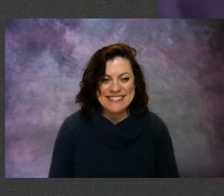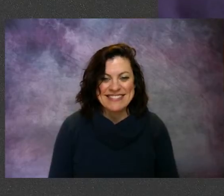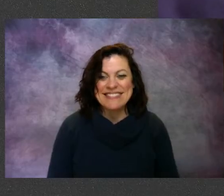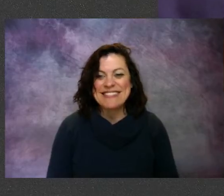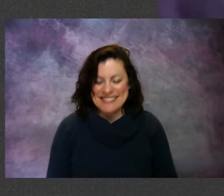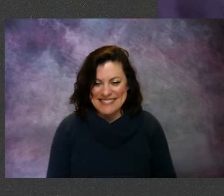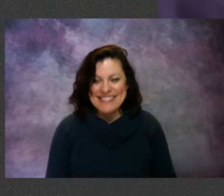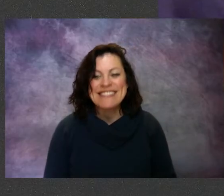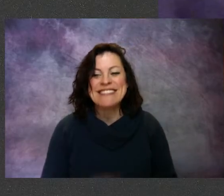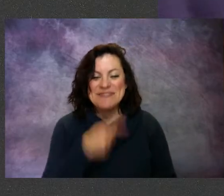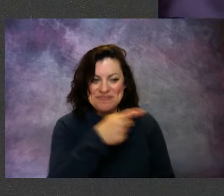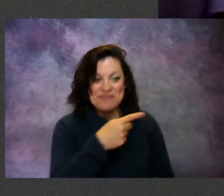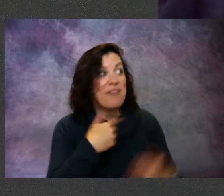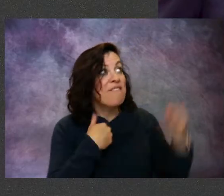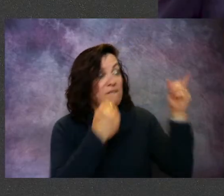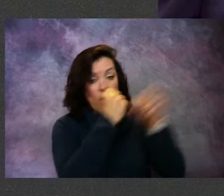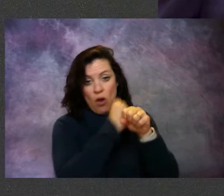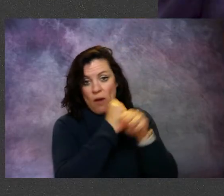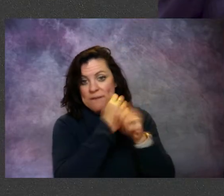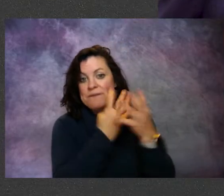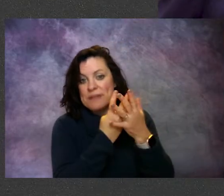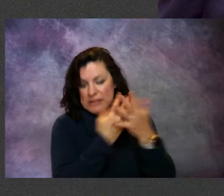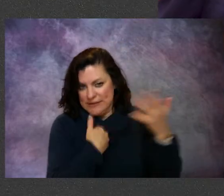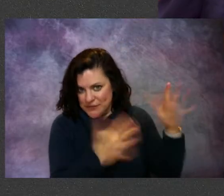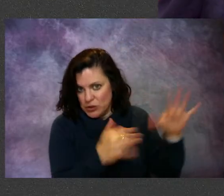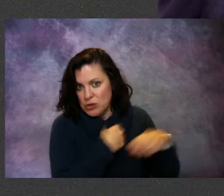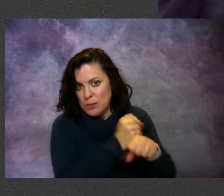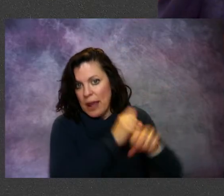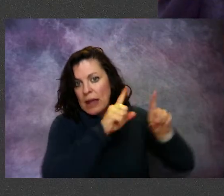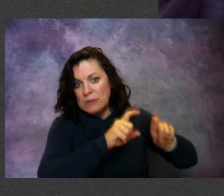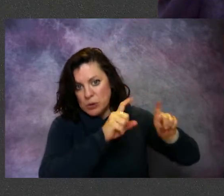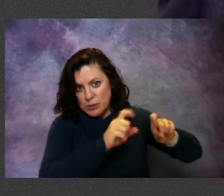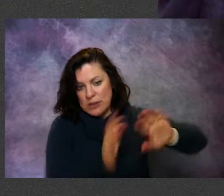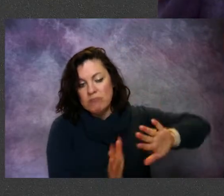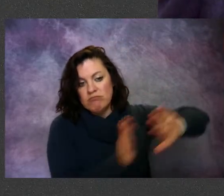that we used and you are going to fold it in half,